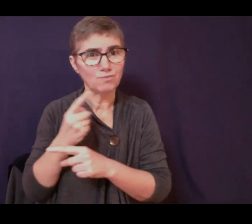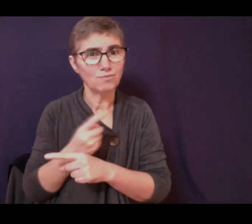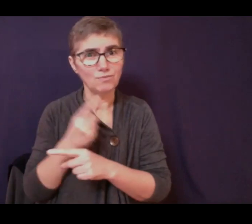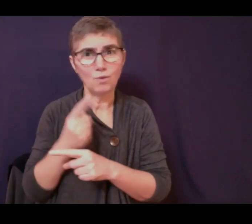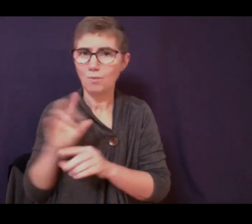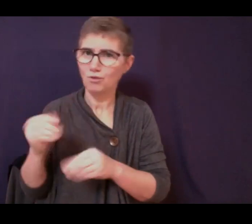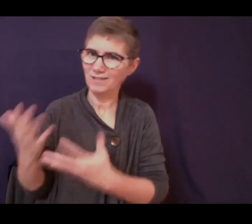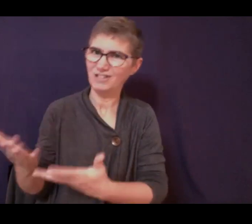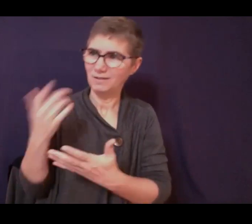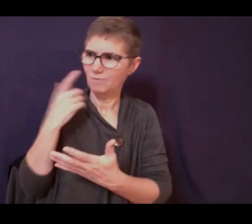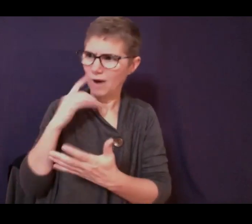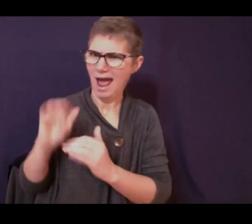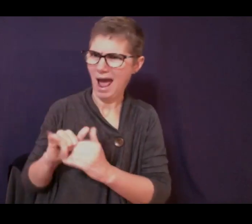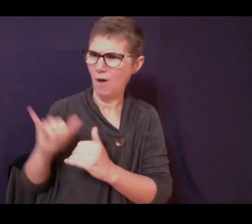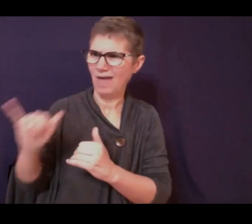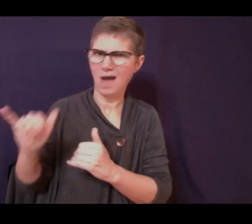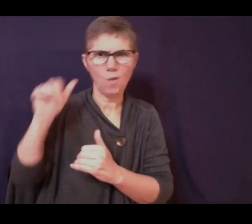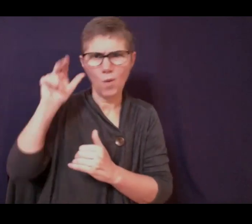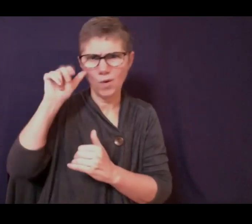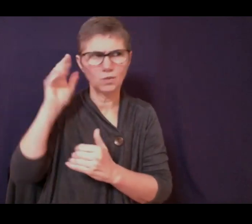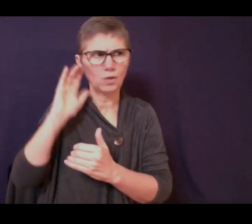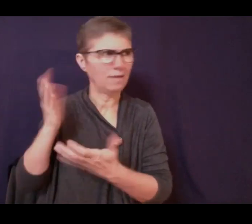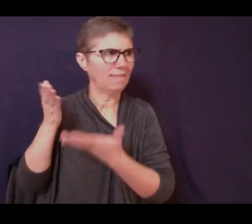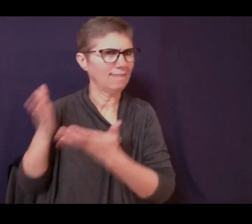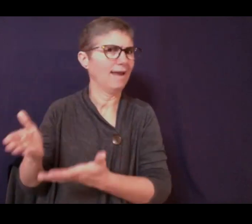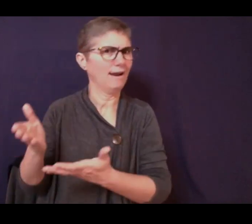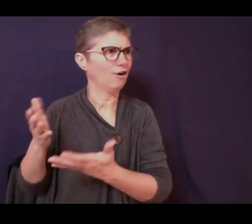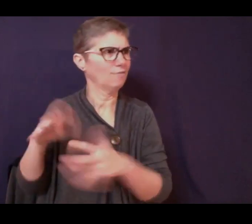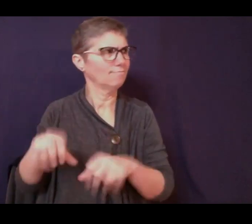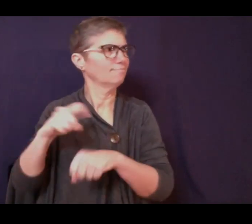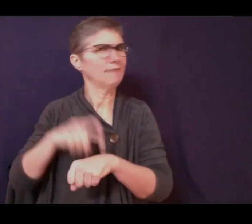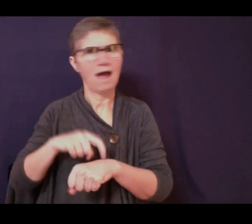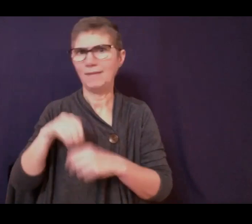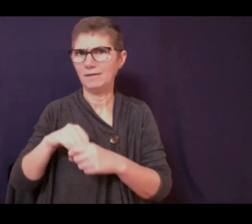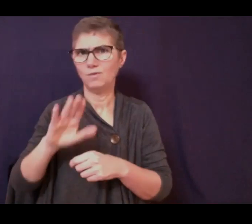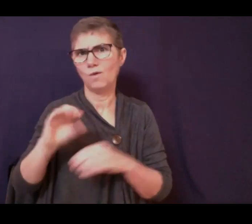provisions for how that horse is gonna spend time in your office environment